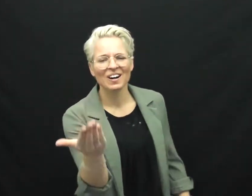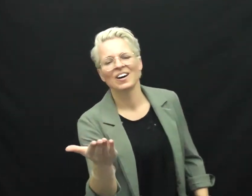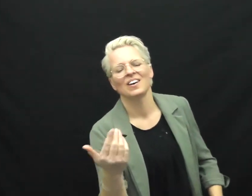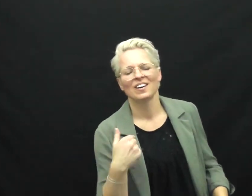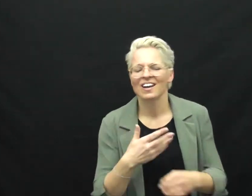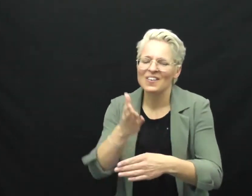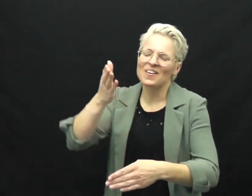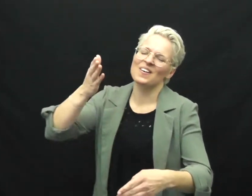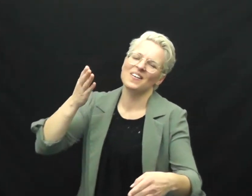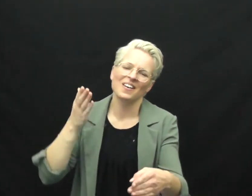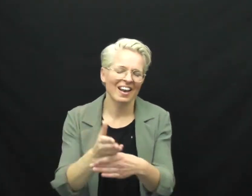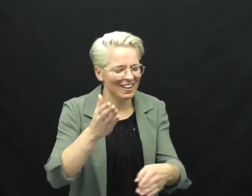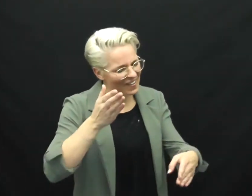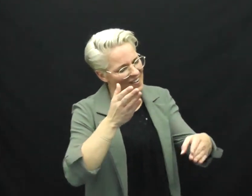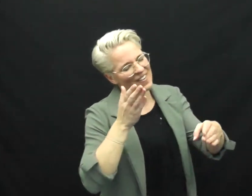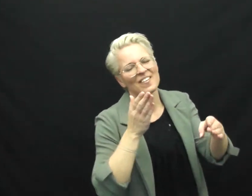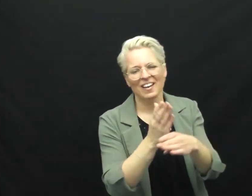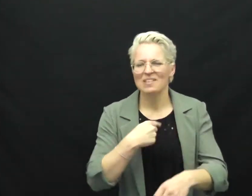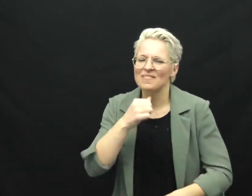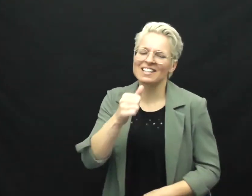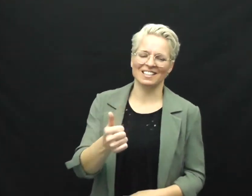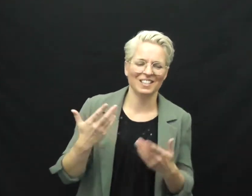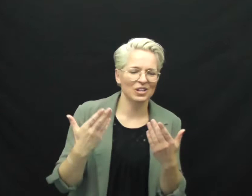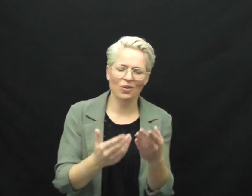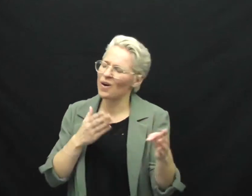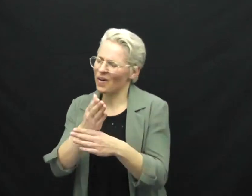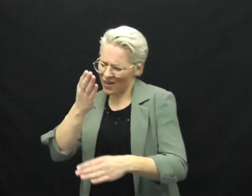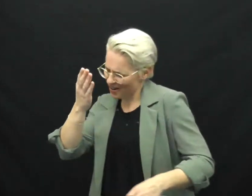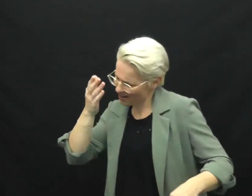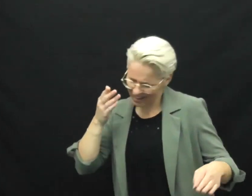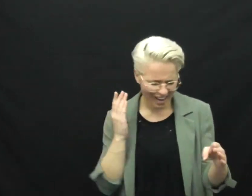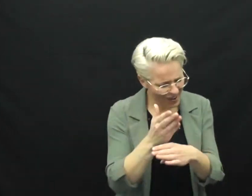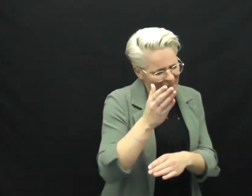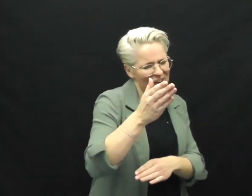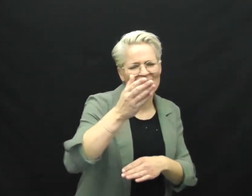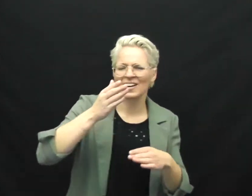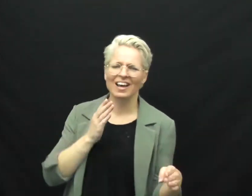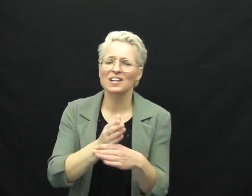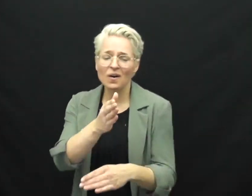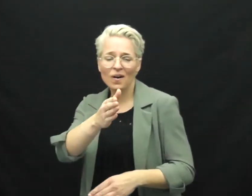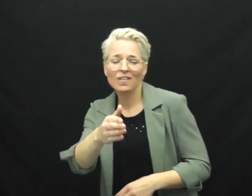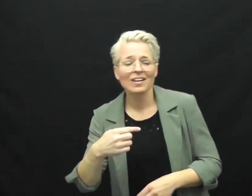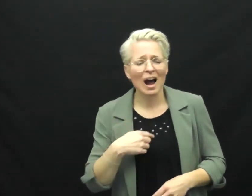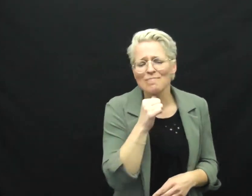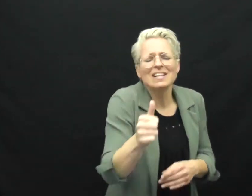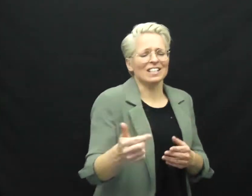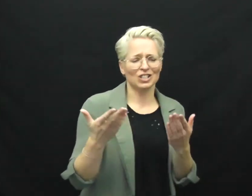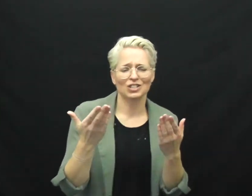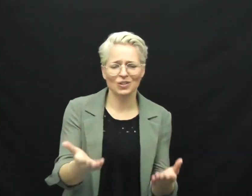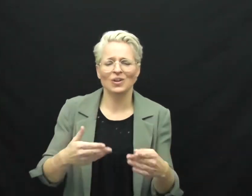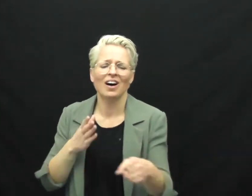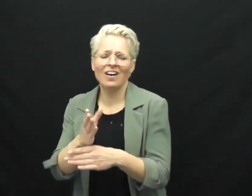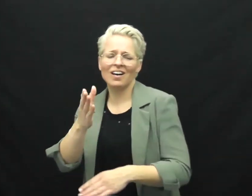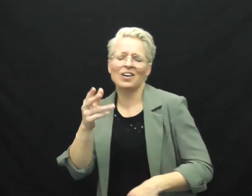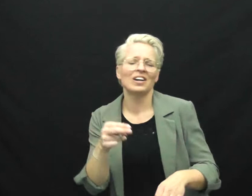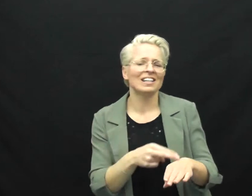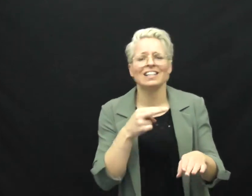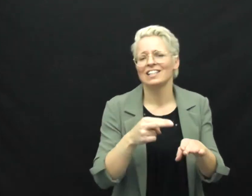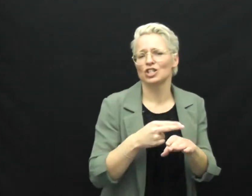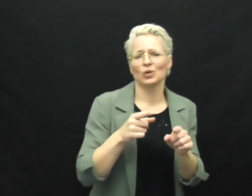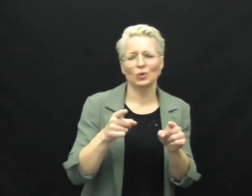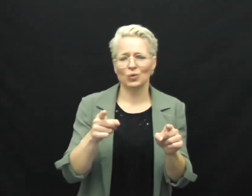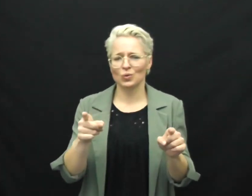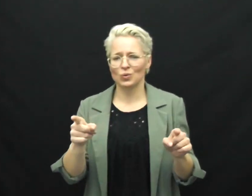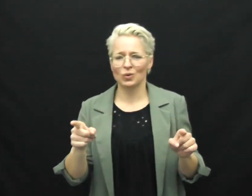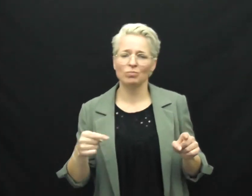On, and on, and on, I miss you On, and on, and on, I need you now